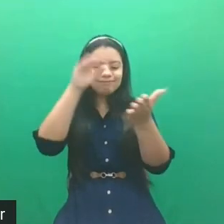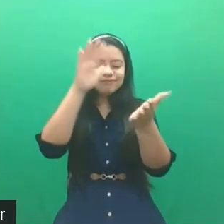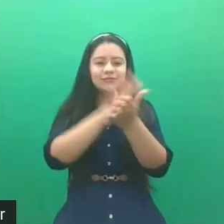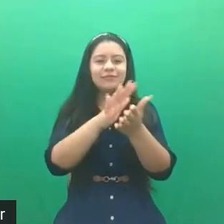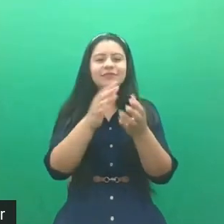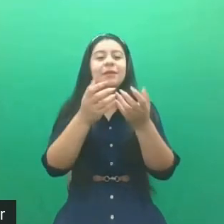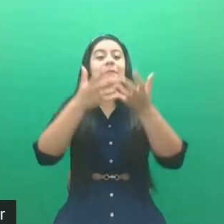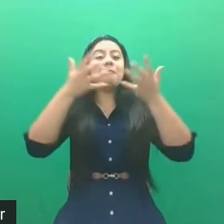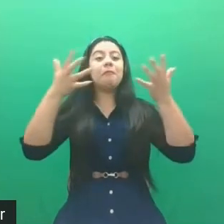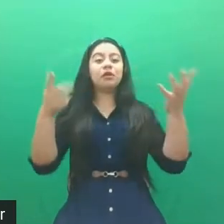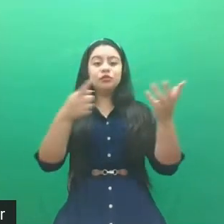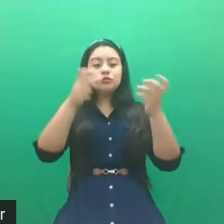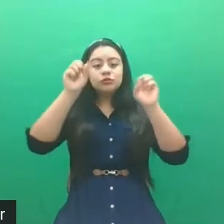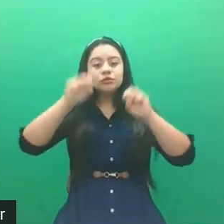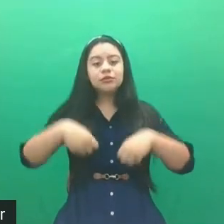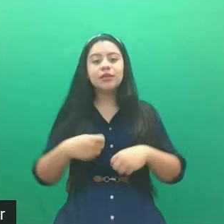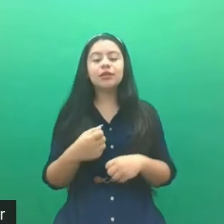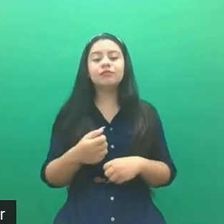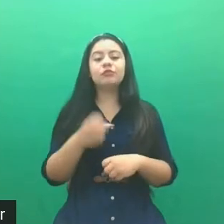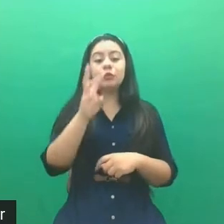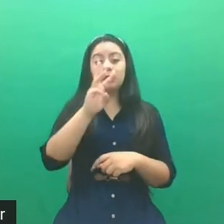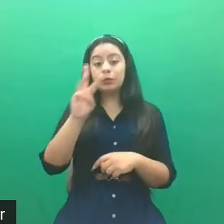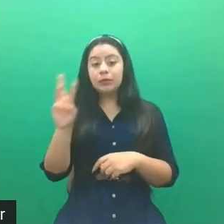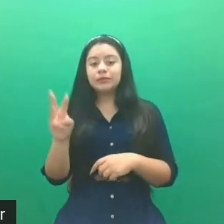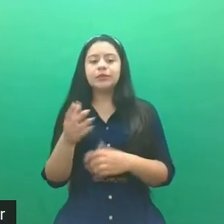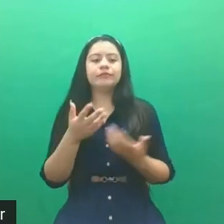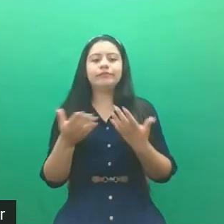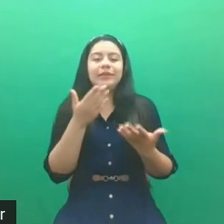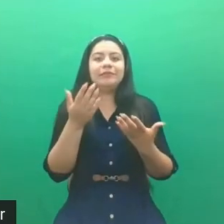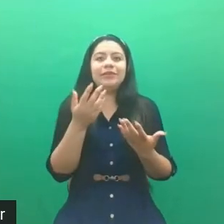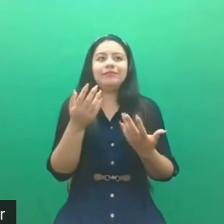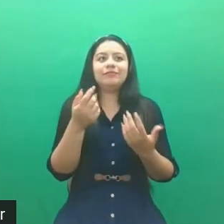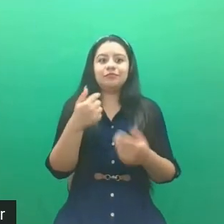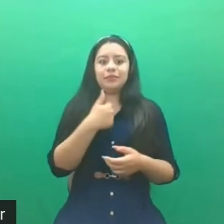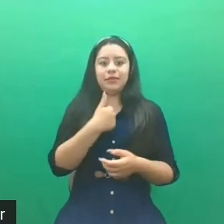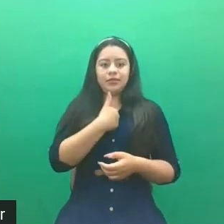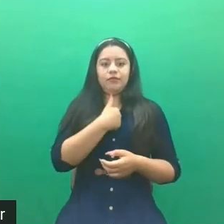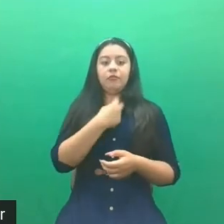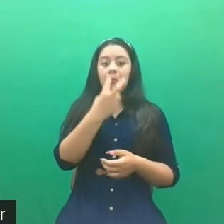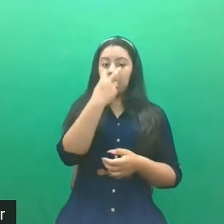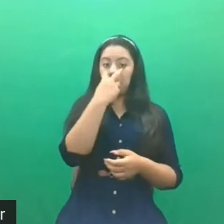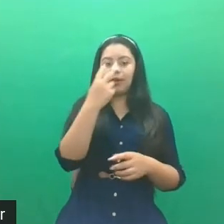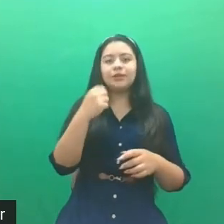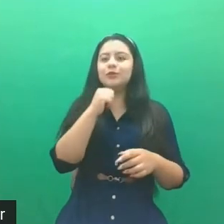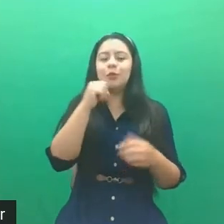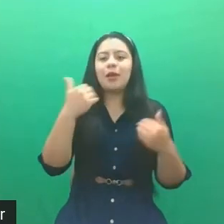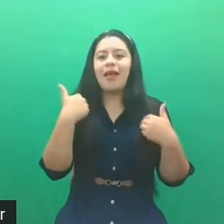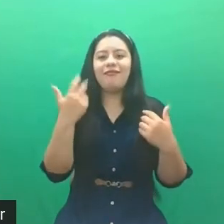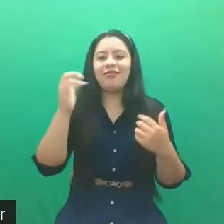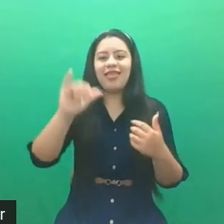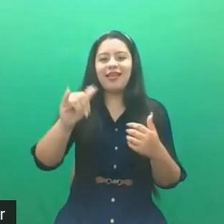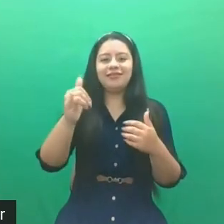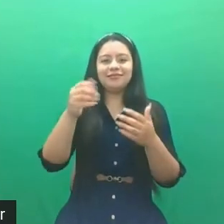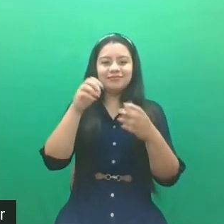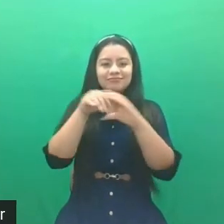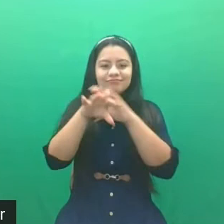because then I as somebody who's blind, maybe you don't have accessible labels, maybe you don't have these other things figured out, as long as I can get to that label information,